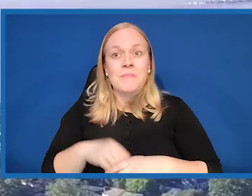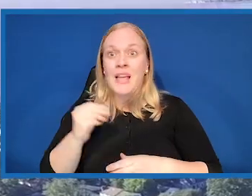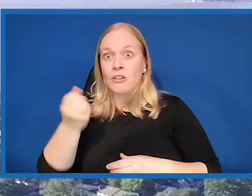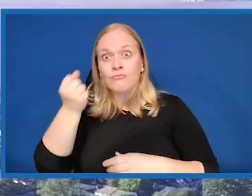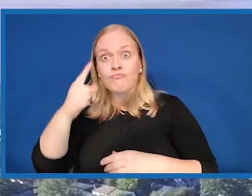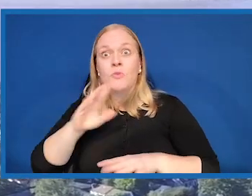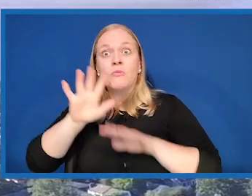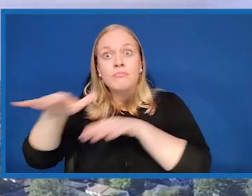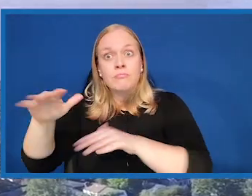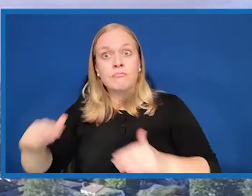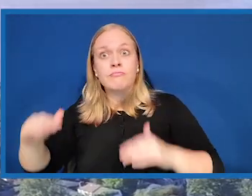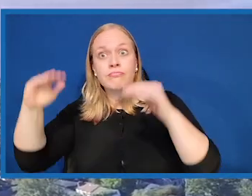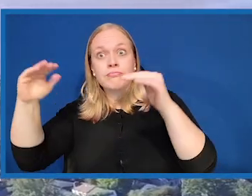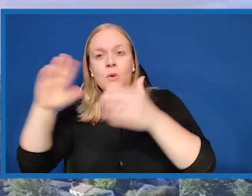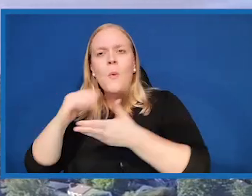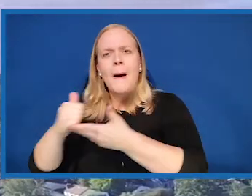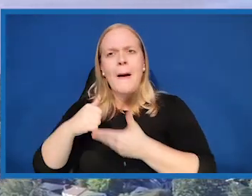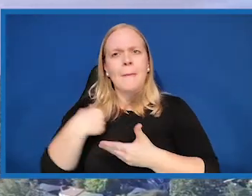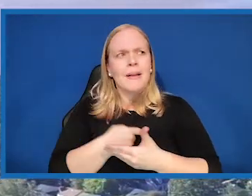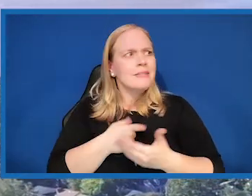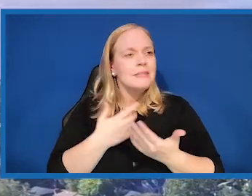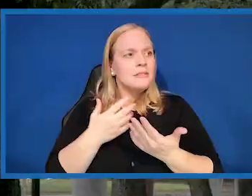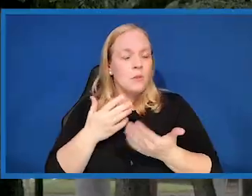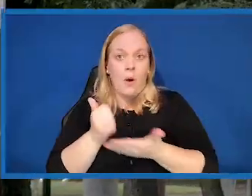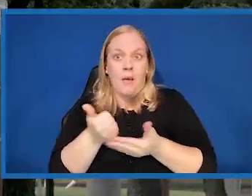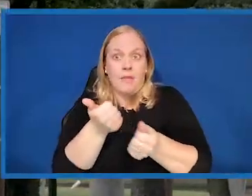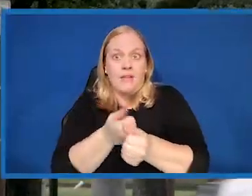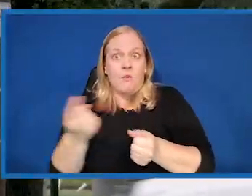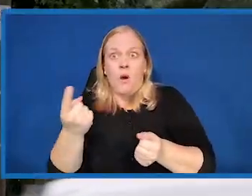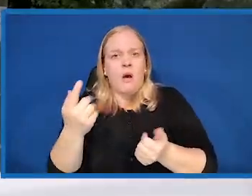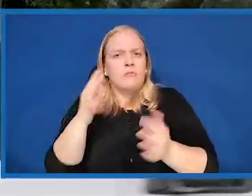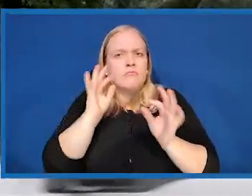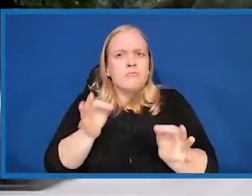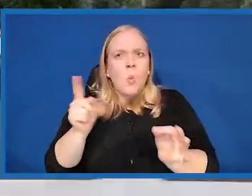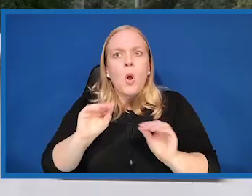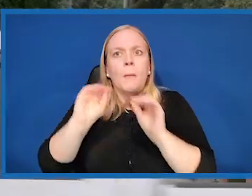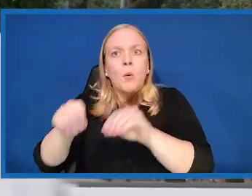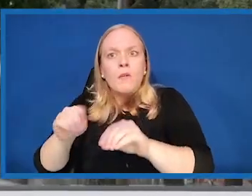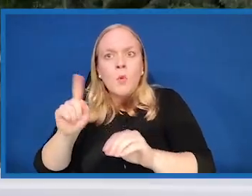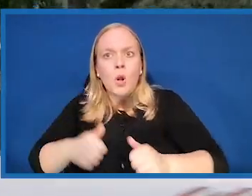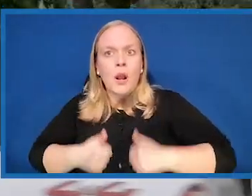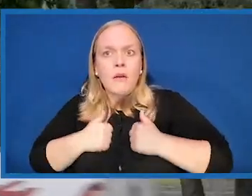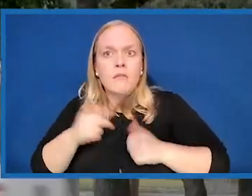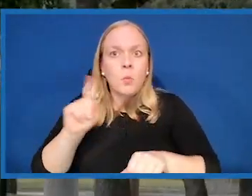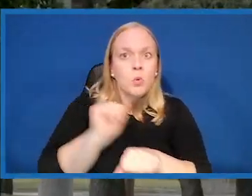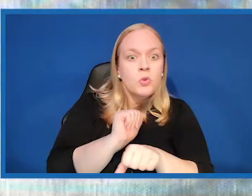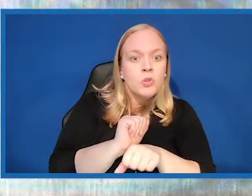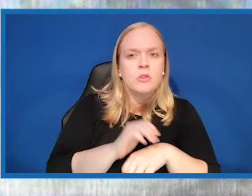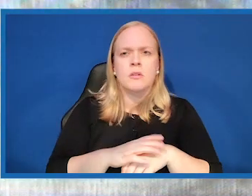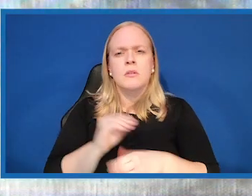THE PLACES WHERE YOU MAY WISH TO WORK OR LIVE IN THE NEAR FUTURE. IT ALSO HELPS YOU BETTER UNDERSTAND SPECIFICALLY WHAT YOUR RISK IS, UH,